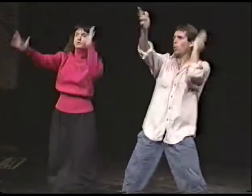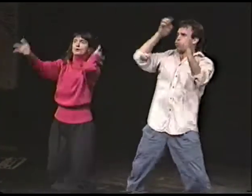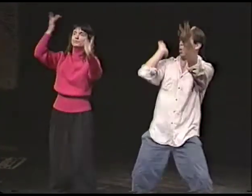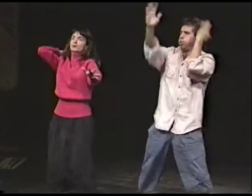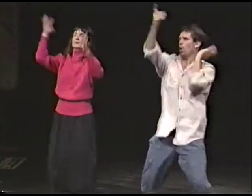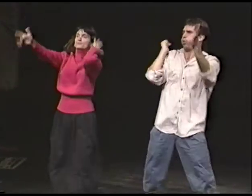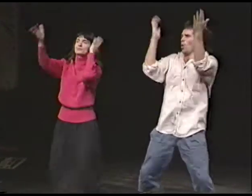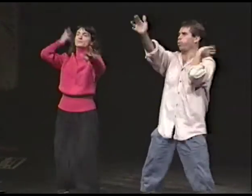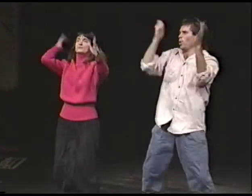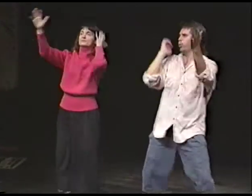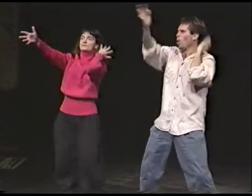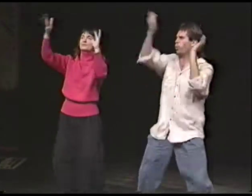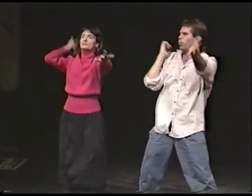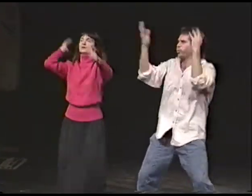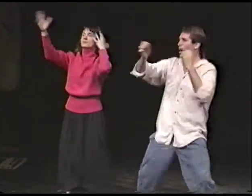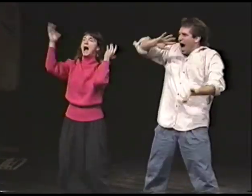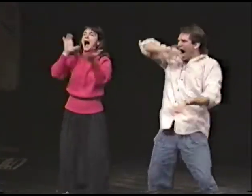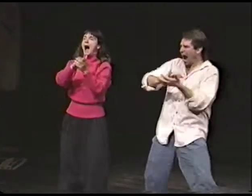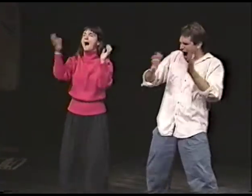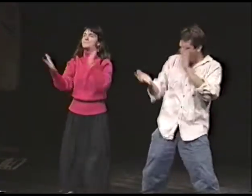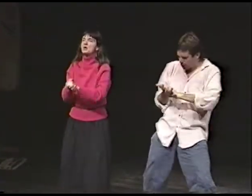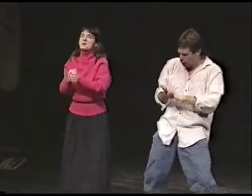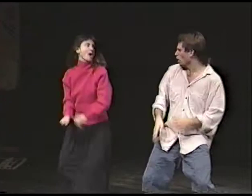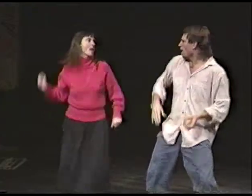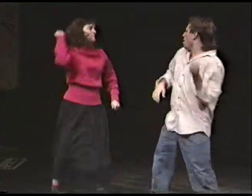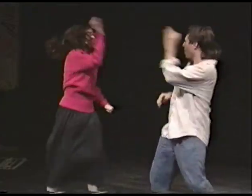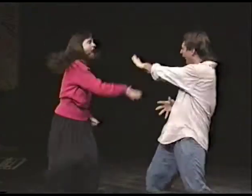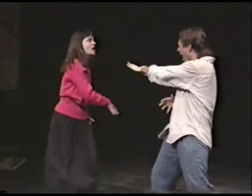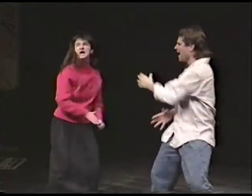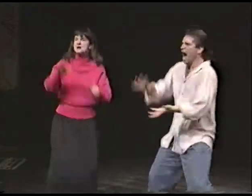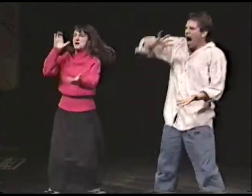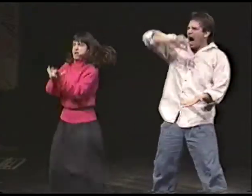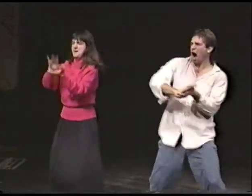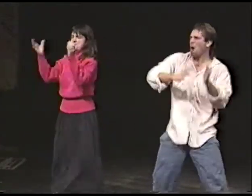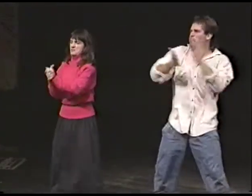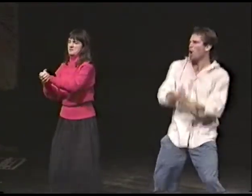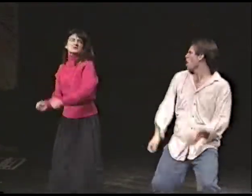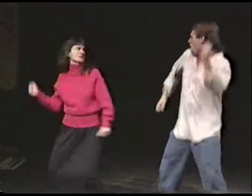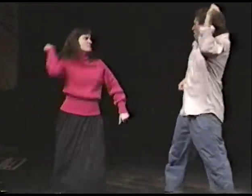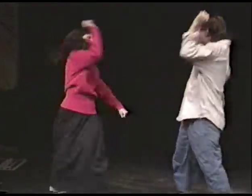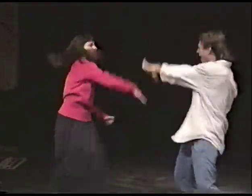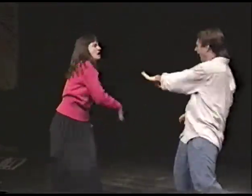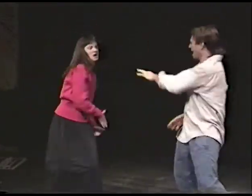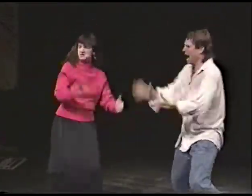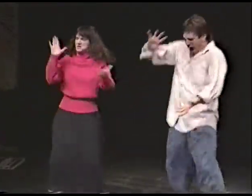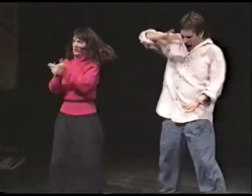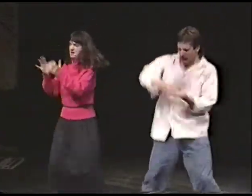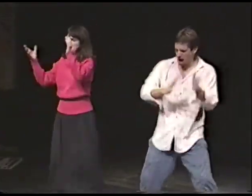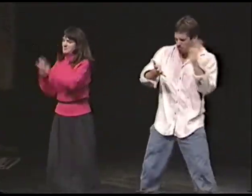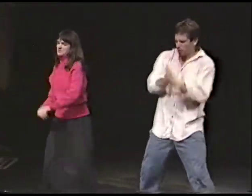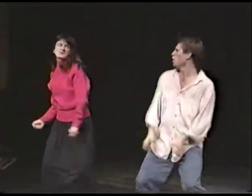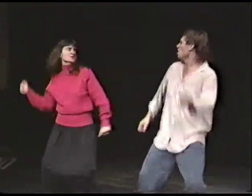Trees blurring by. Driving, driving. Hamburg!